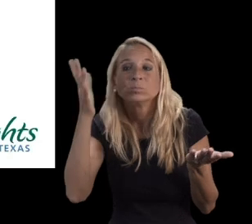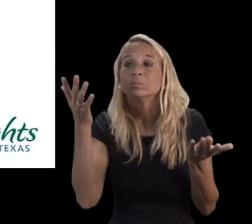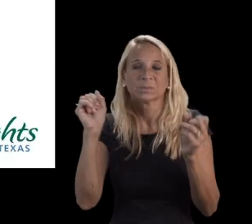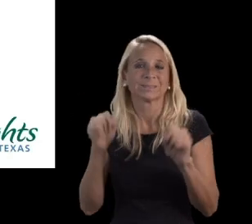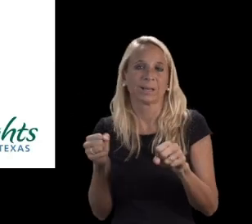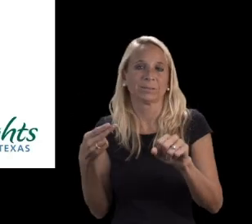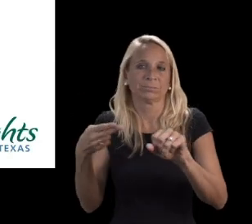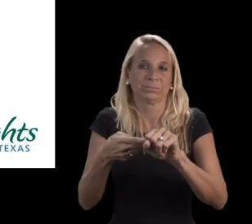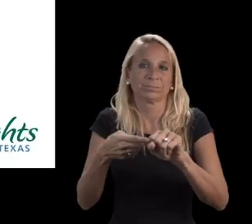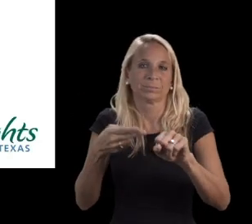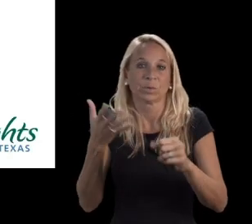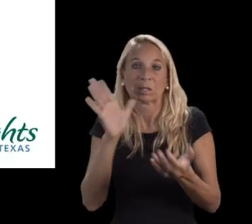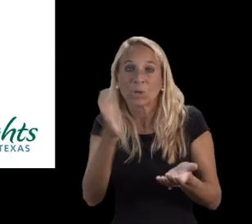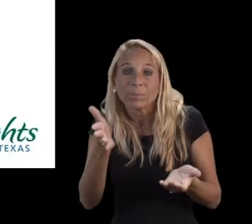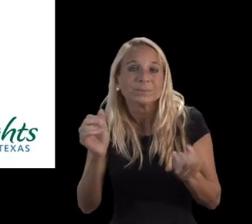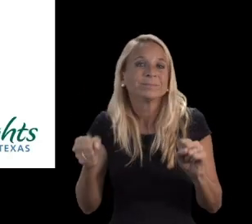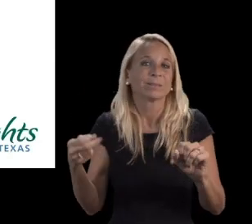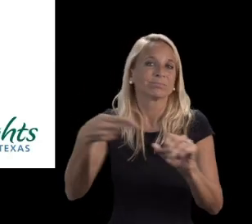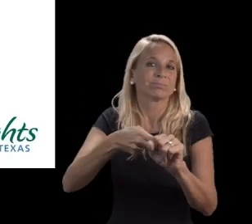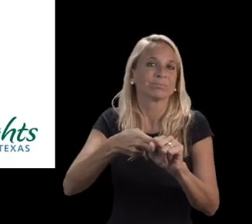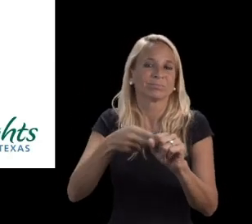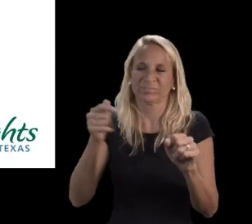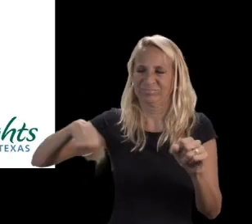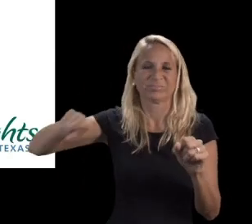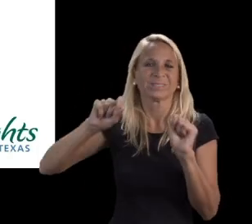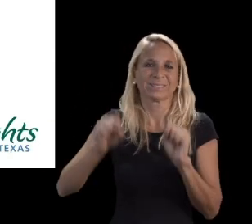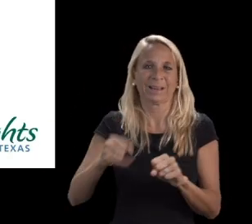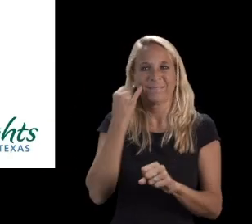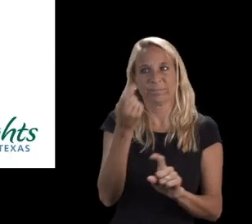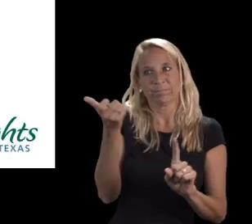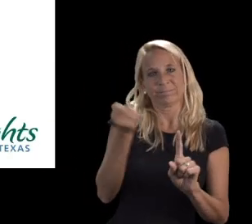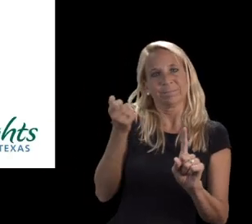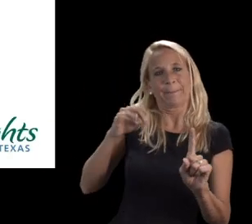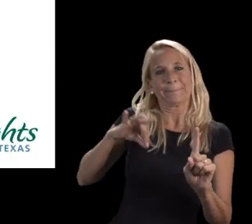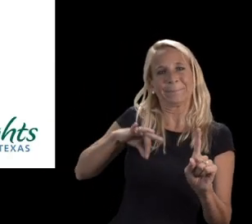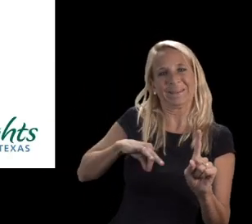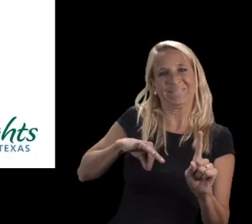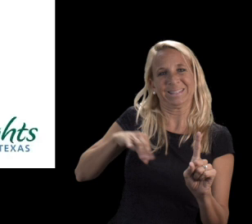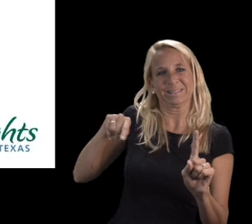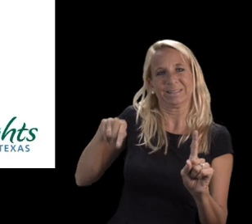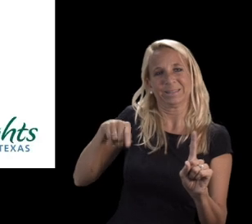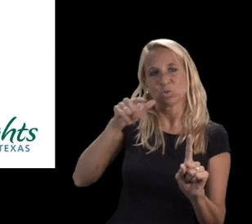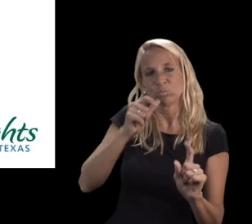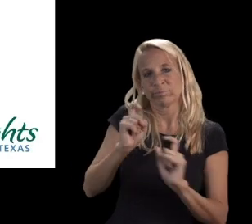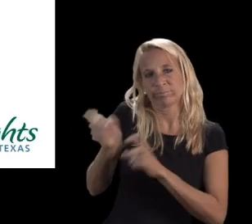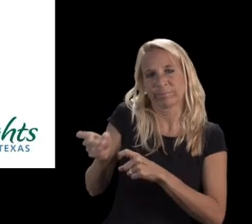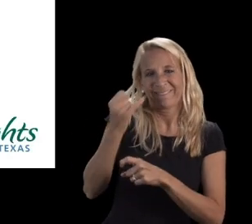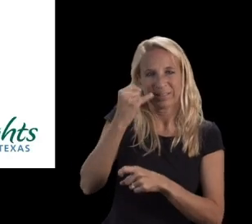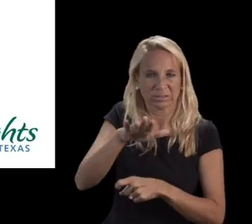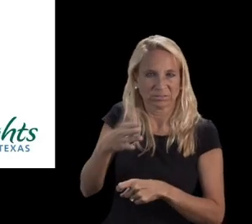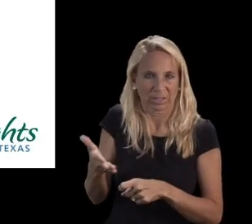grandma can participate, aunt can participate. If its an adult beneficiary, if they want their parents to participate, they can participate.